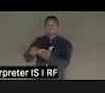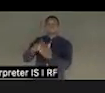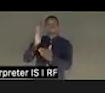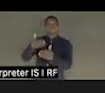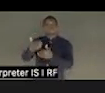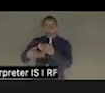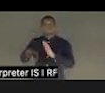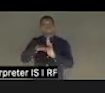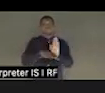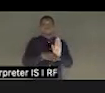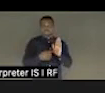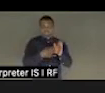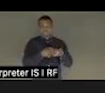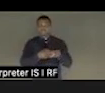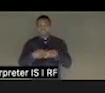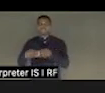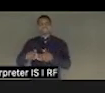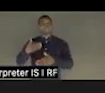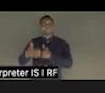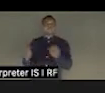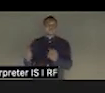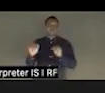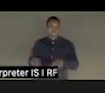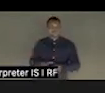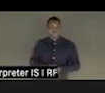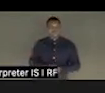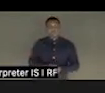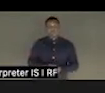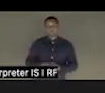into a standard that will then be the baseline for the legislation.